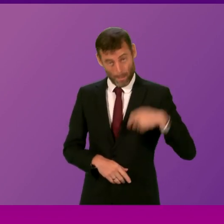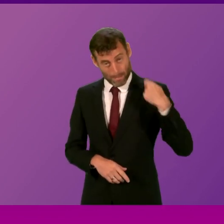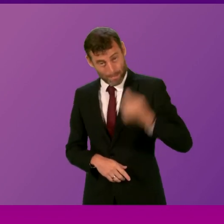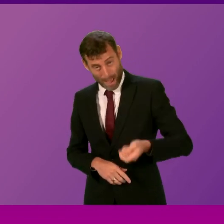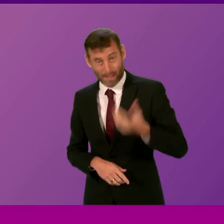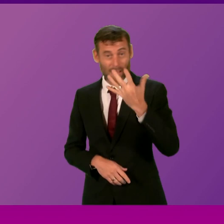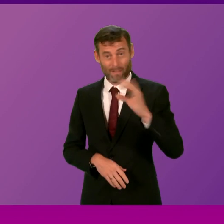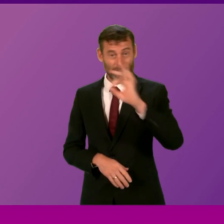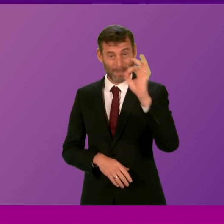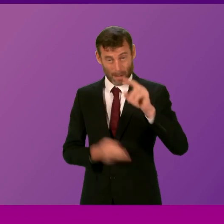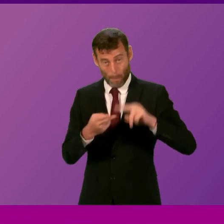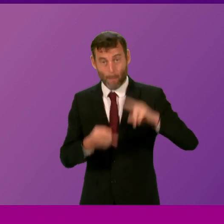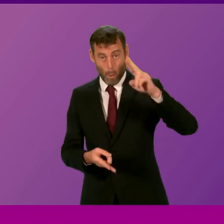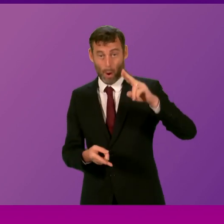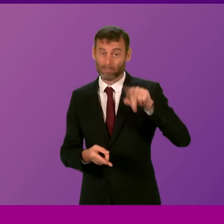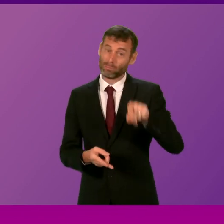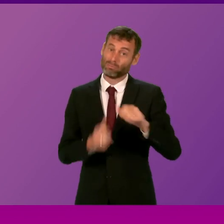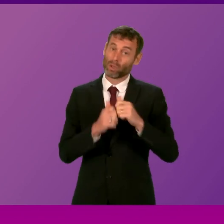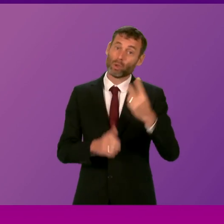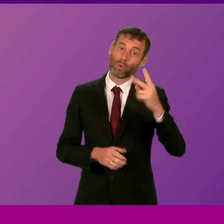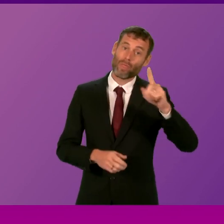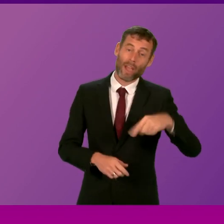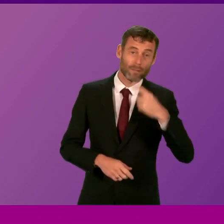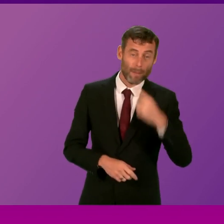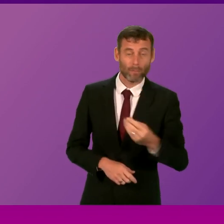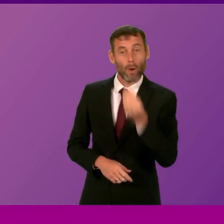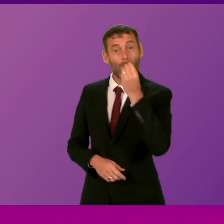or £2,000, more than they used to. Their food bills are up almost 20 per cent; they have been